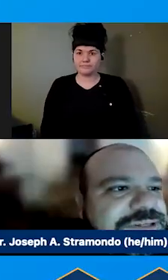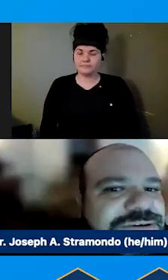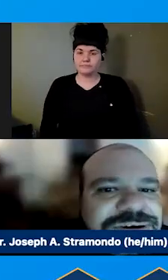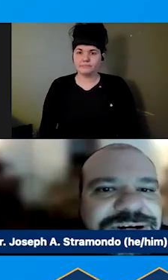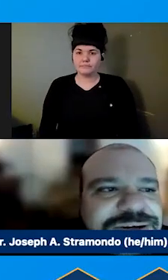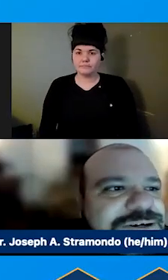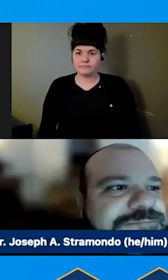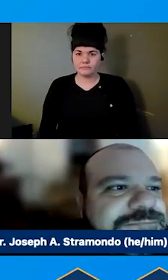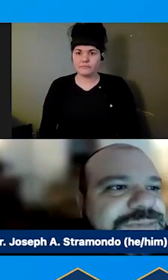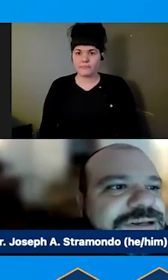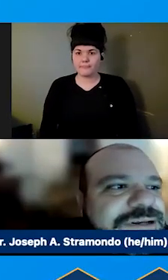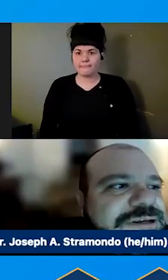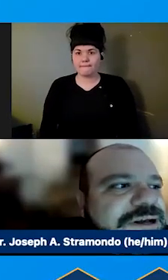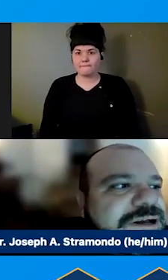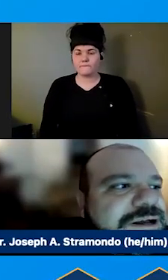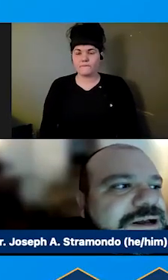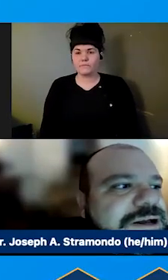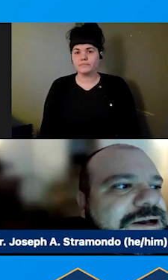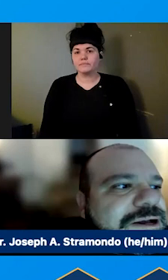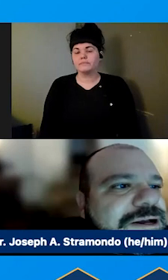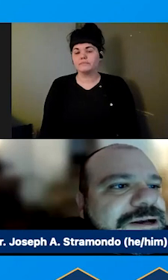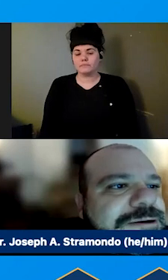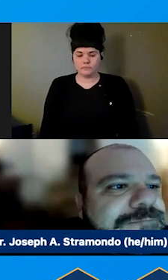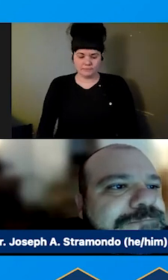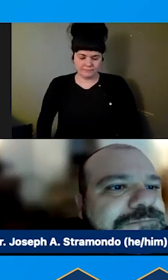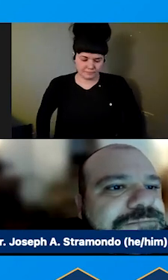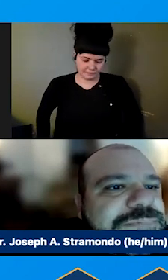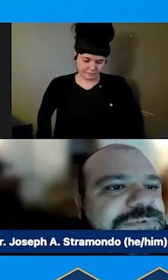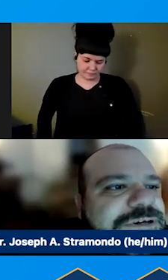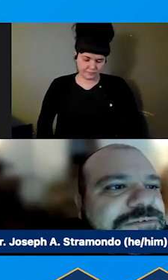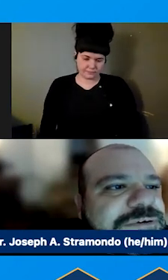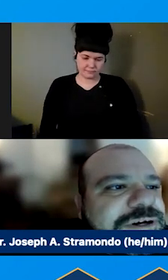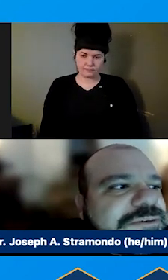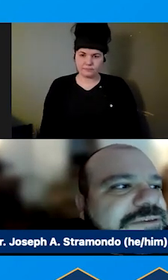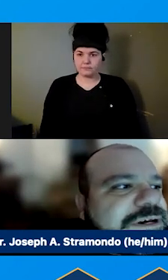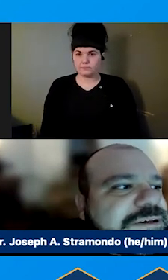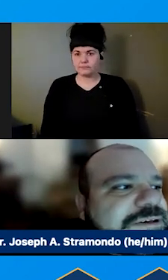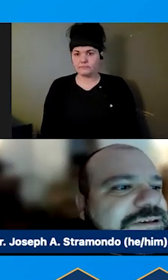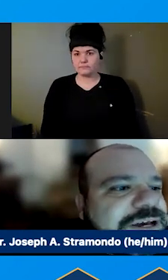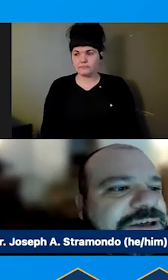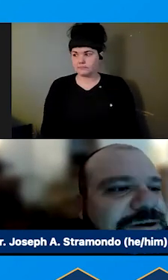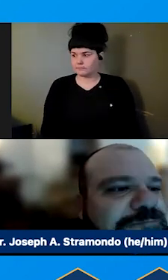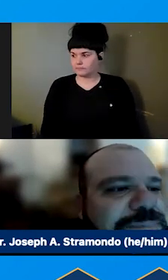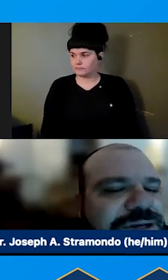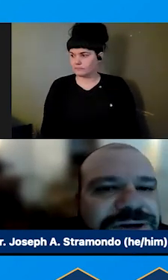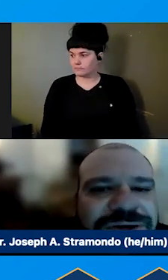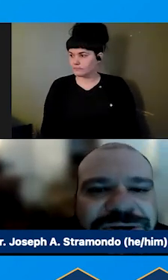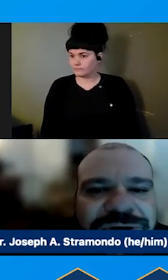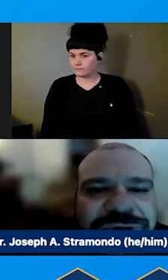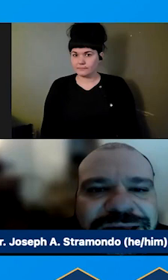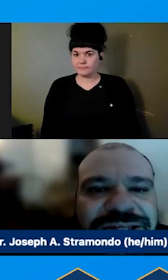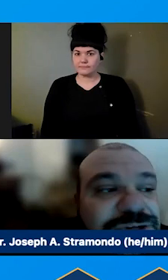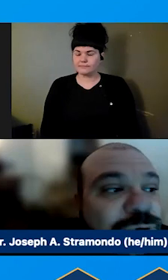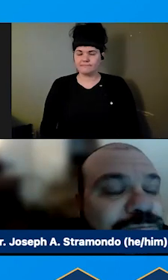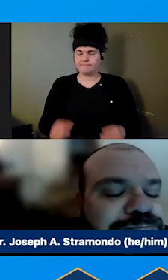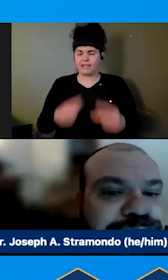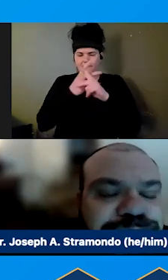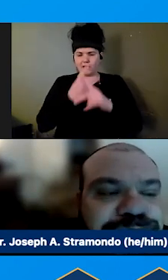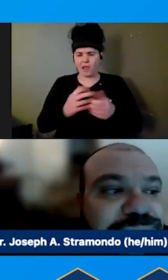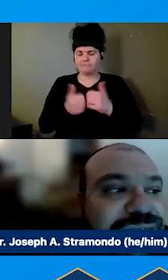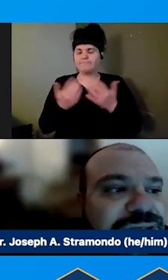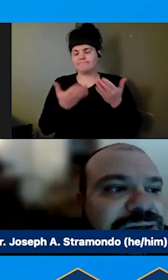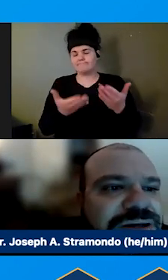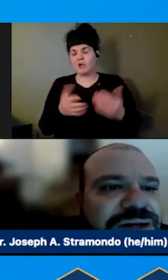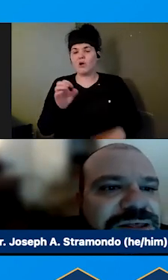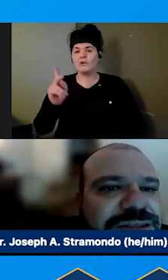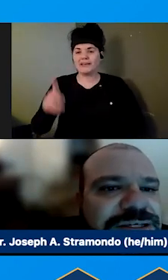the basis for my talk here.